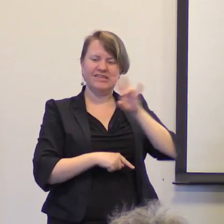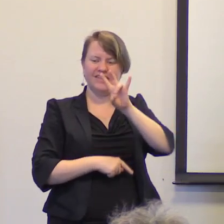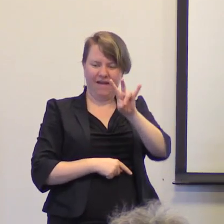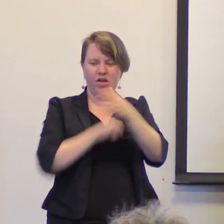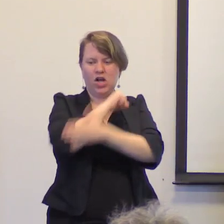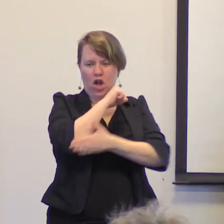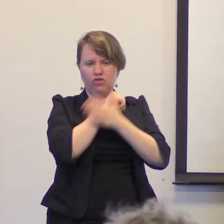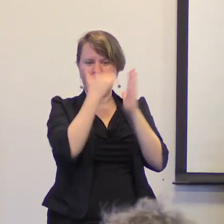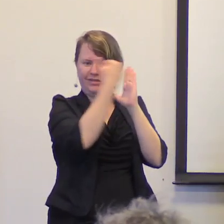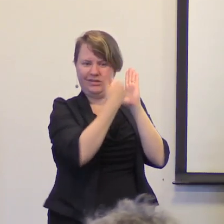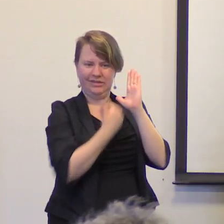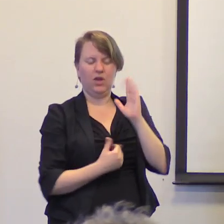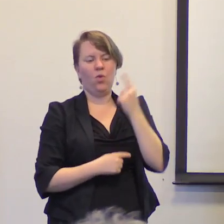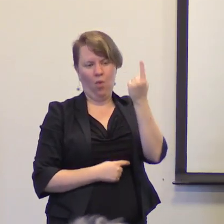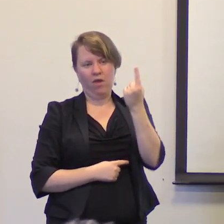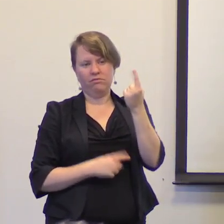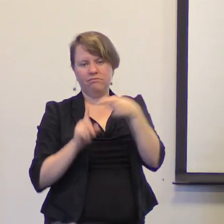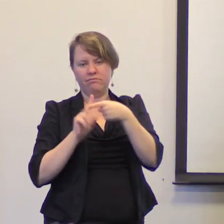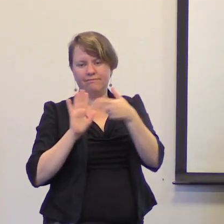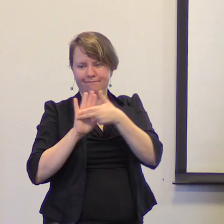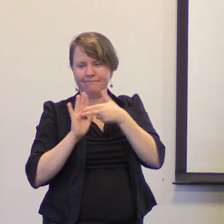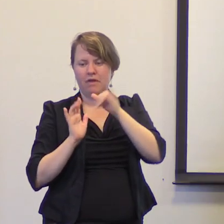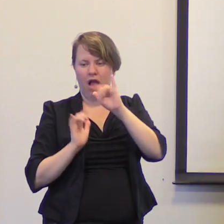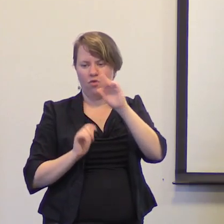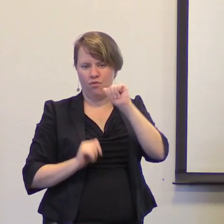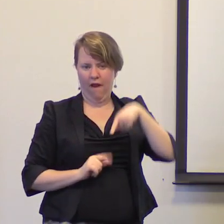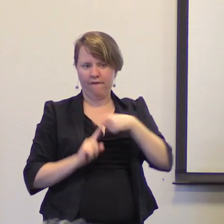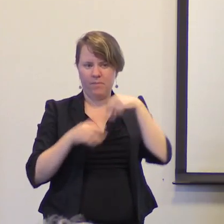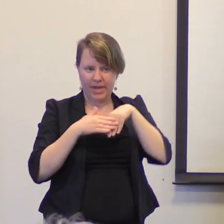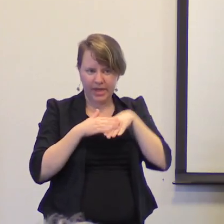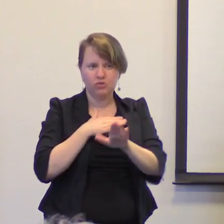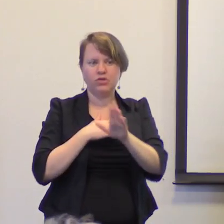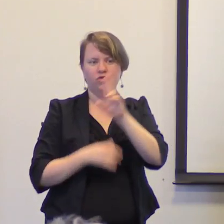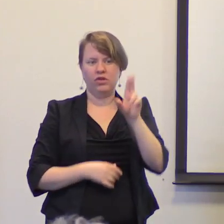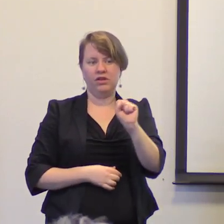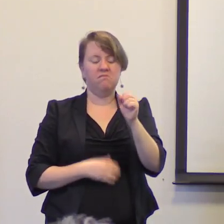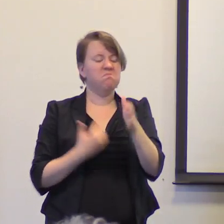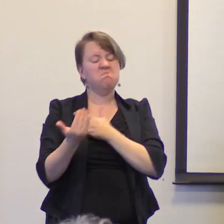listed, one of which was Iraq, from entering the United States, even if they had a visa.